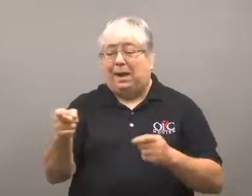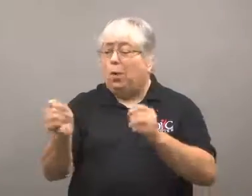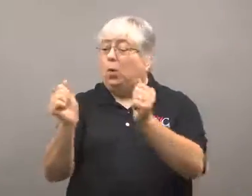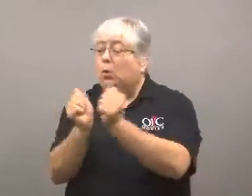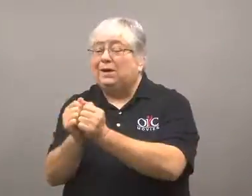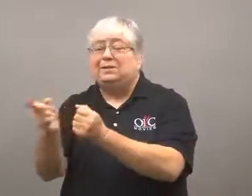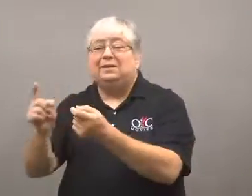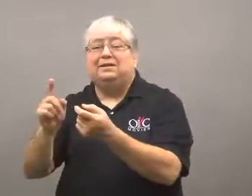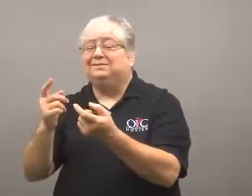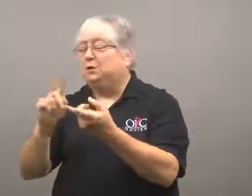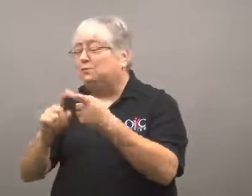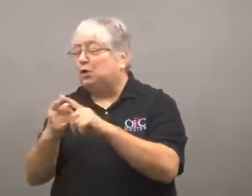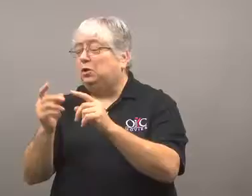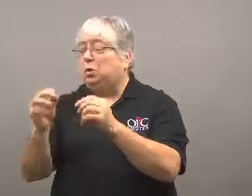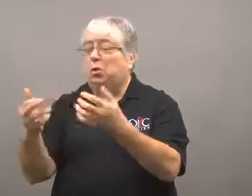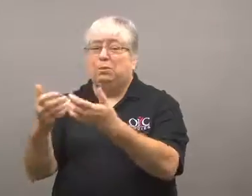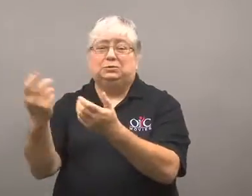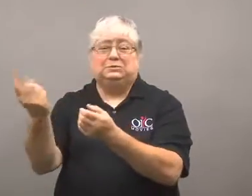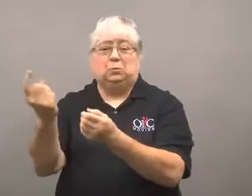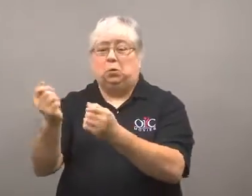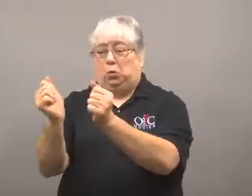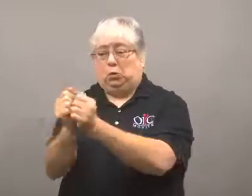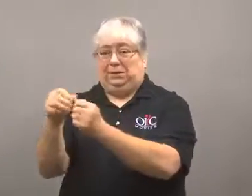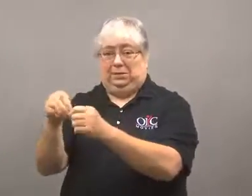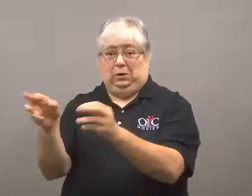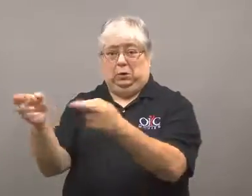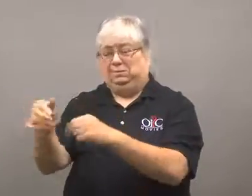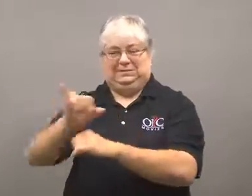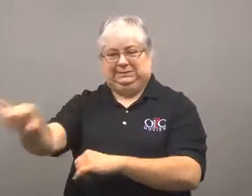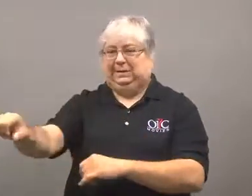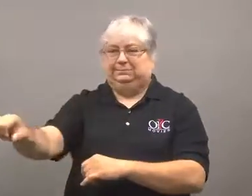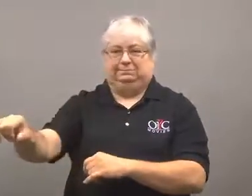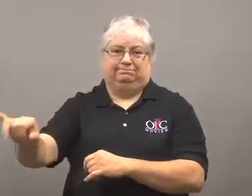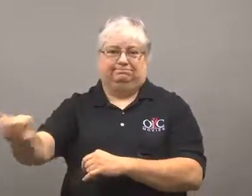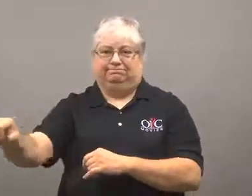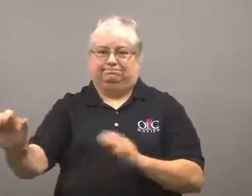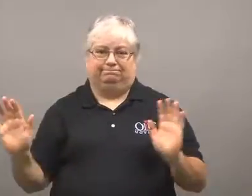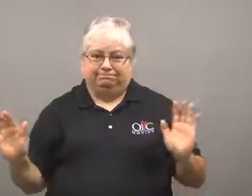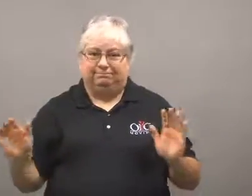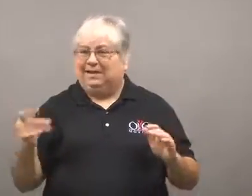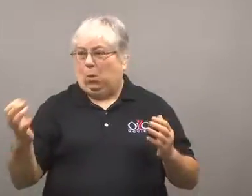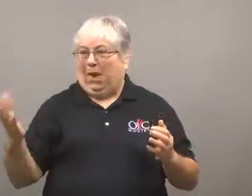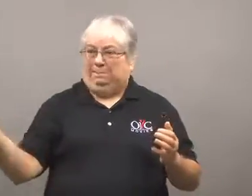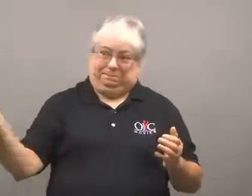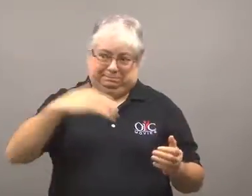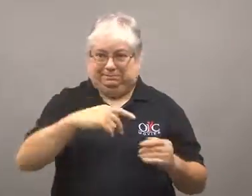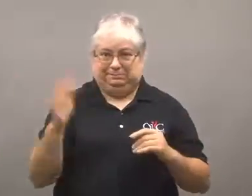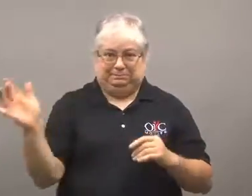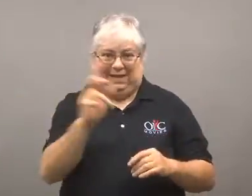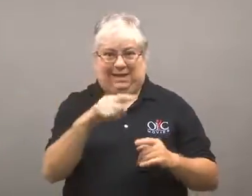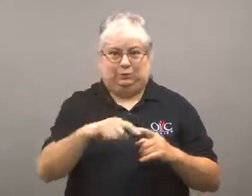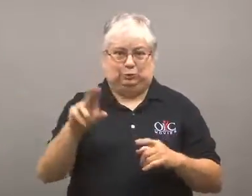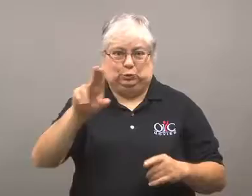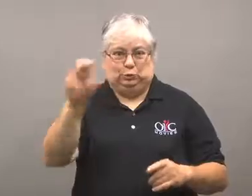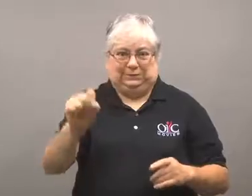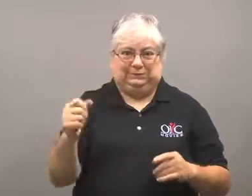But this worker and his or her friend or partner are quarantined to their cabin.